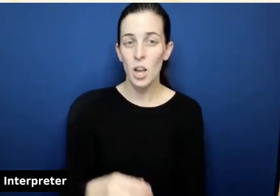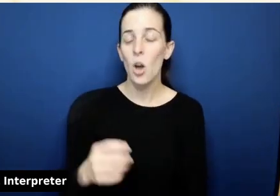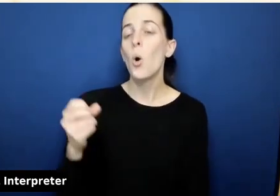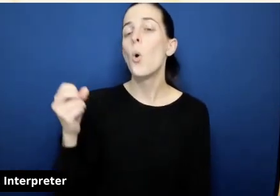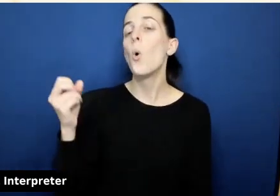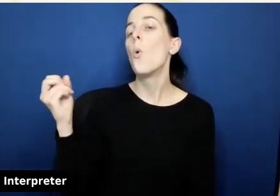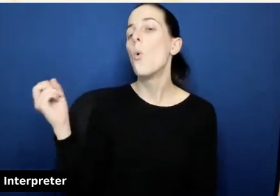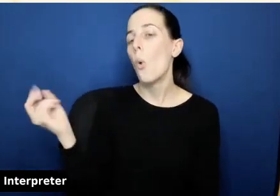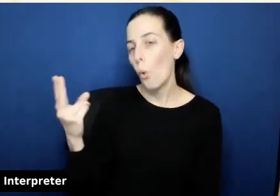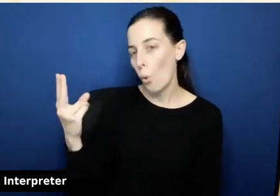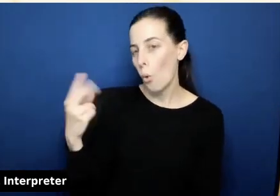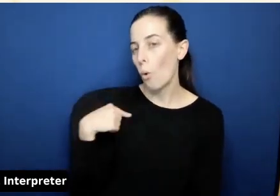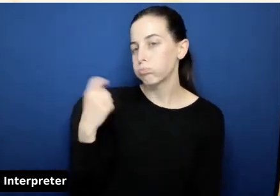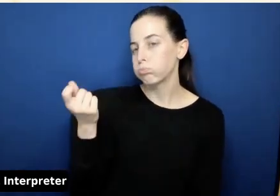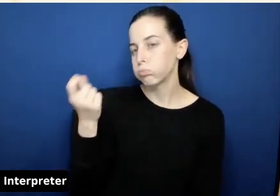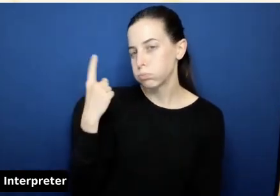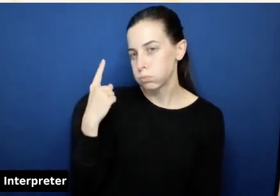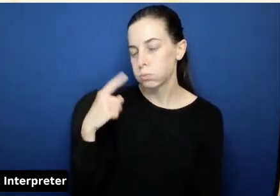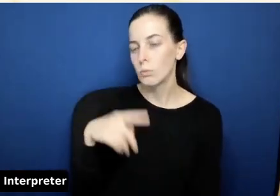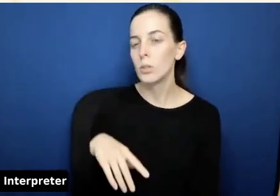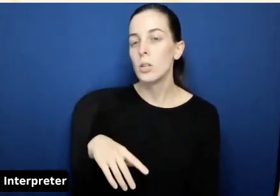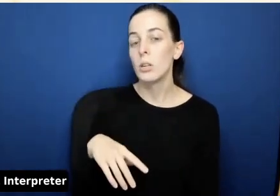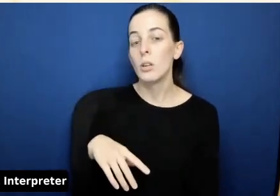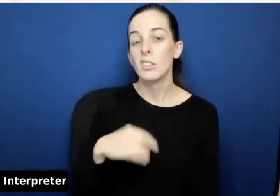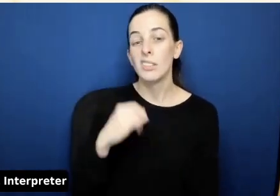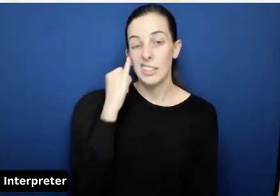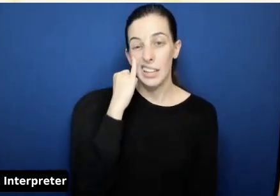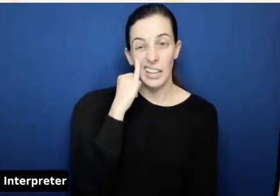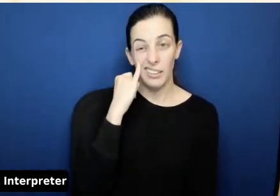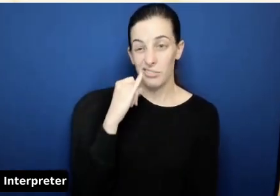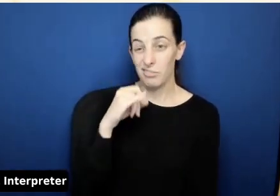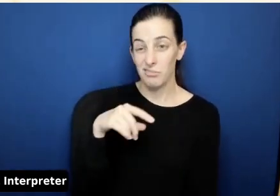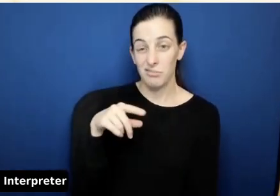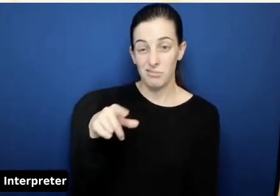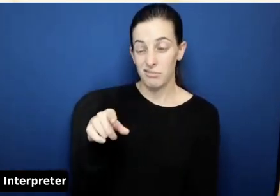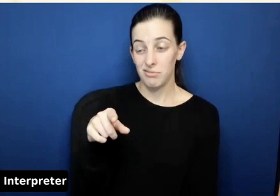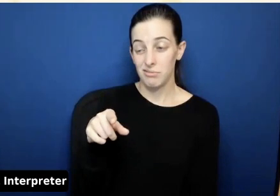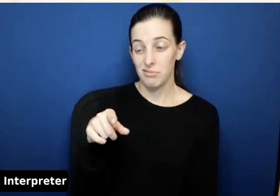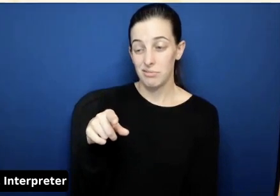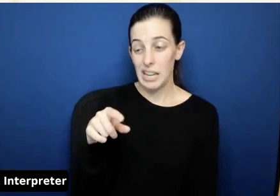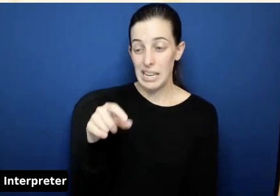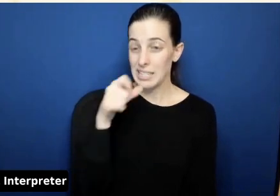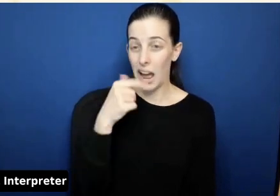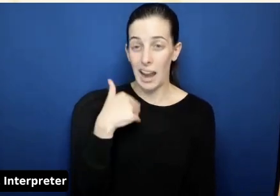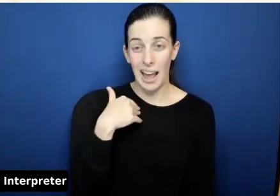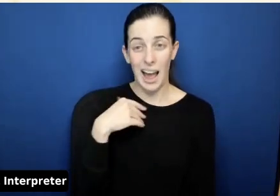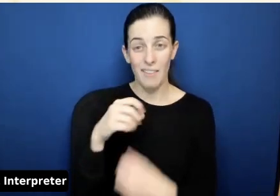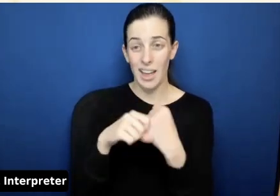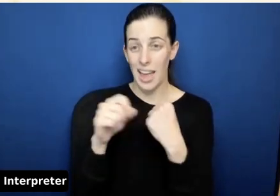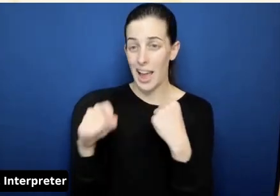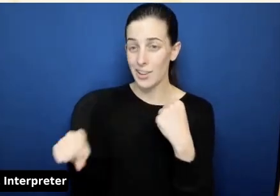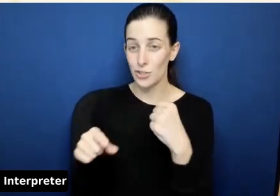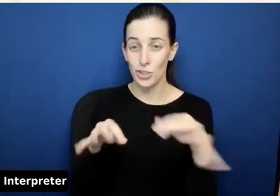So, if it is serving the purpose, if it's not having extra description, then it's okay to give the alt text only.